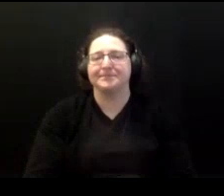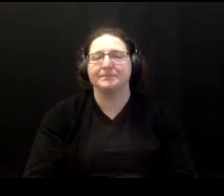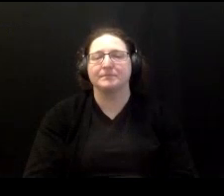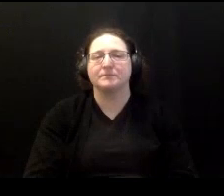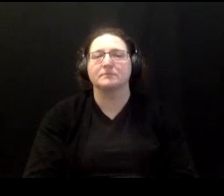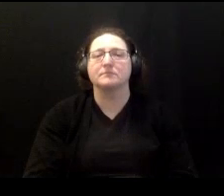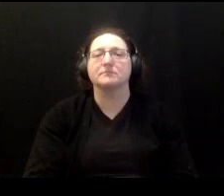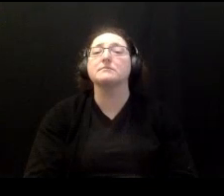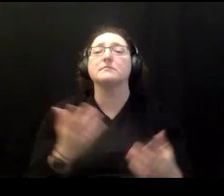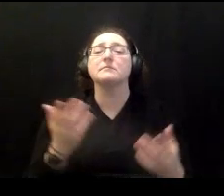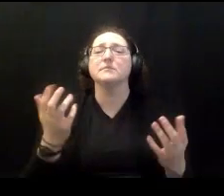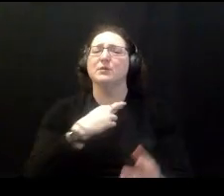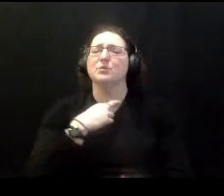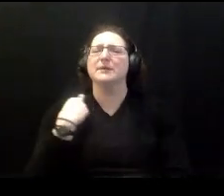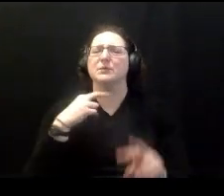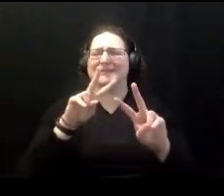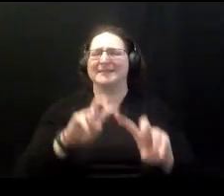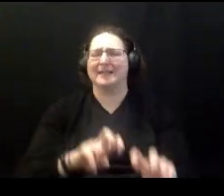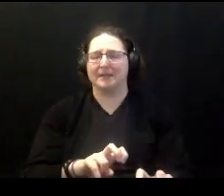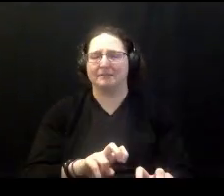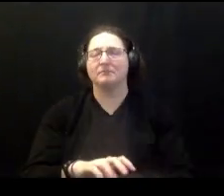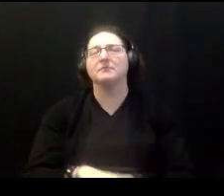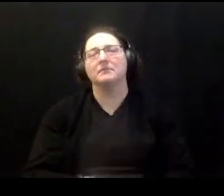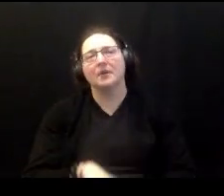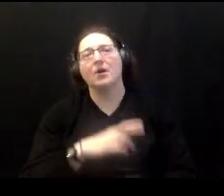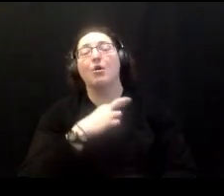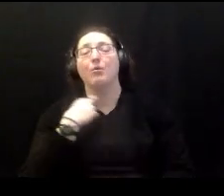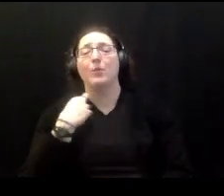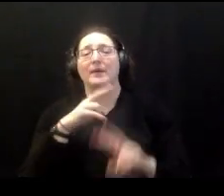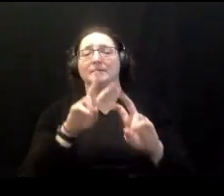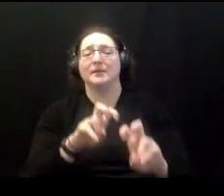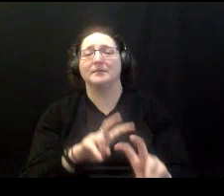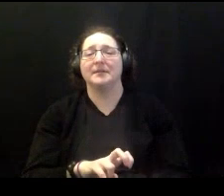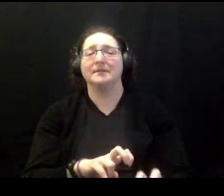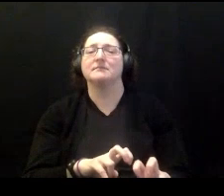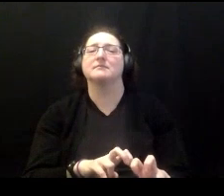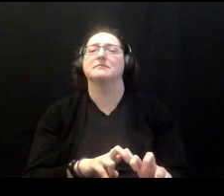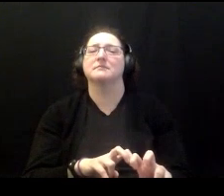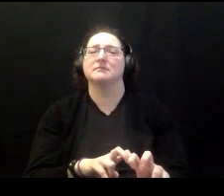What is a risk assessment? A risk assessment is a systematic process of determining the risk